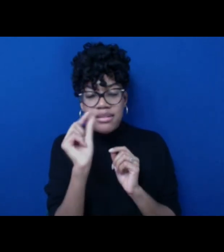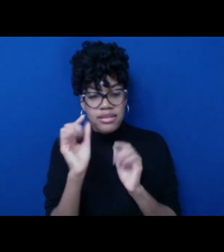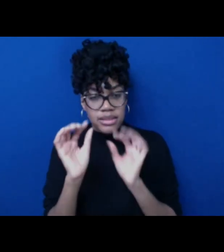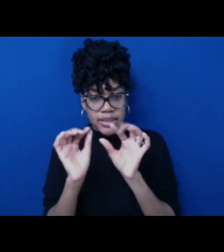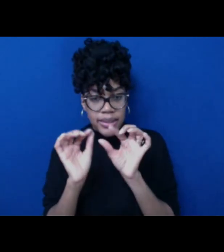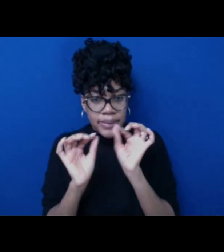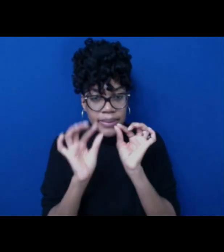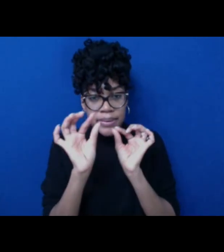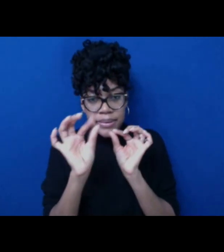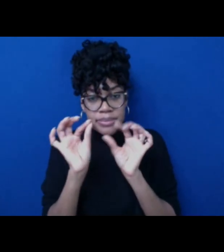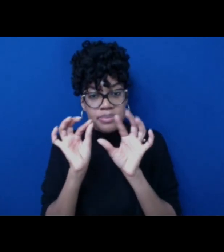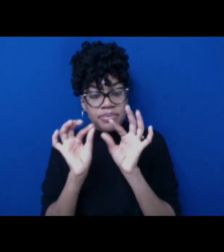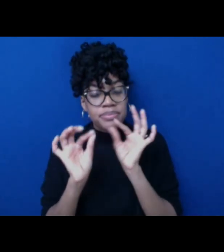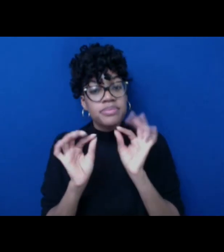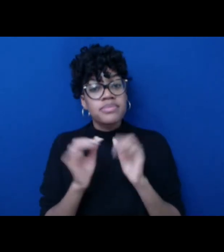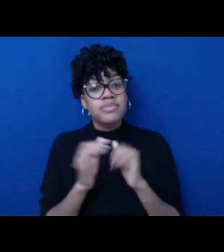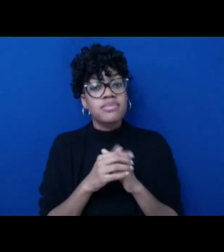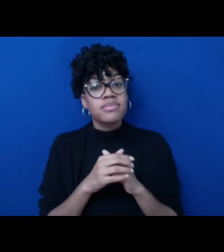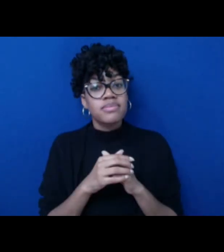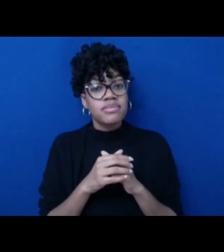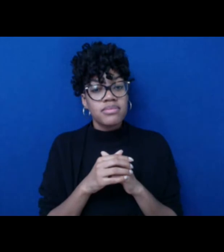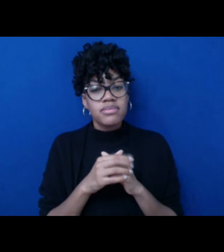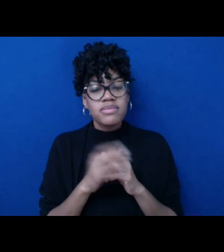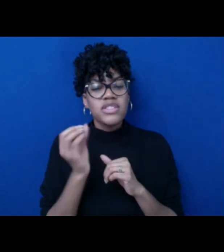And I want you to just take a couple. Just make a few.